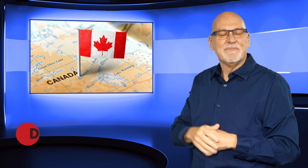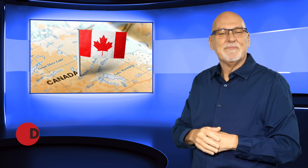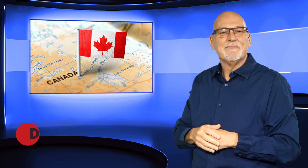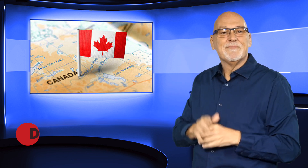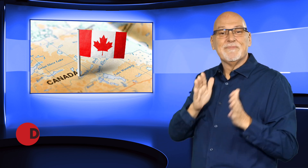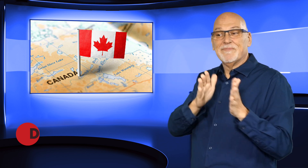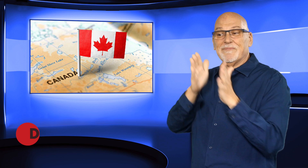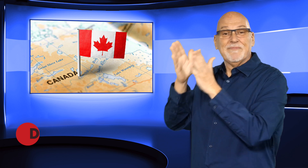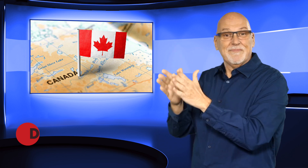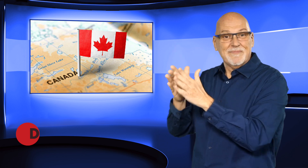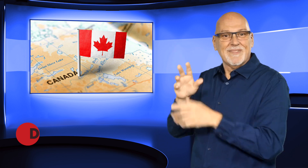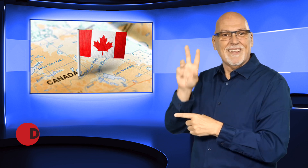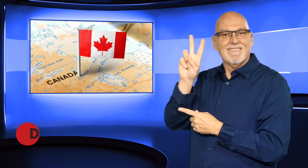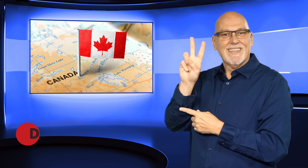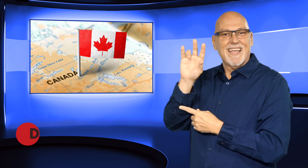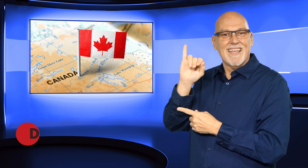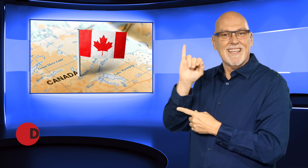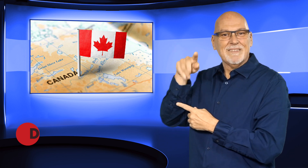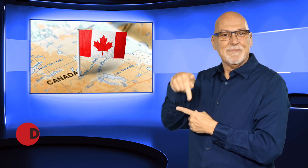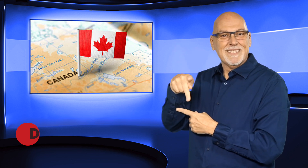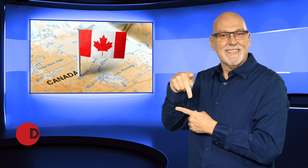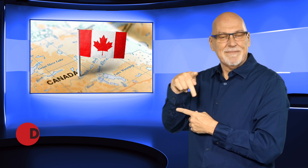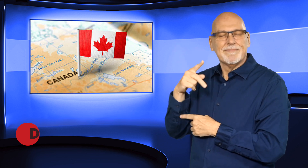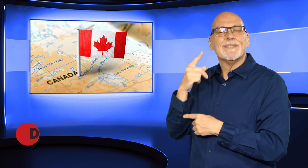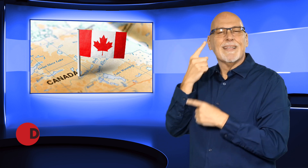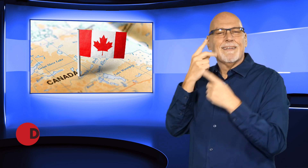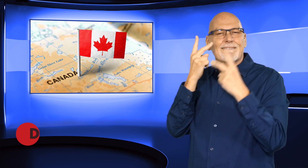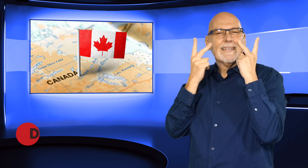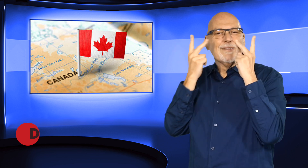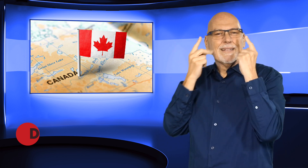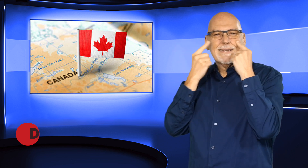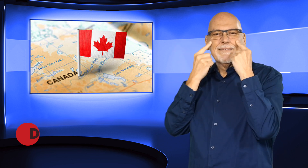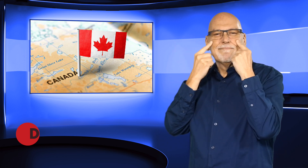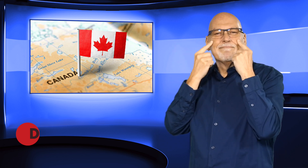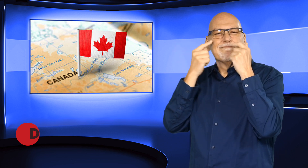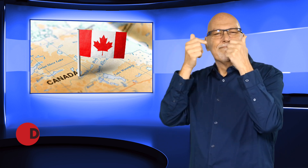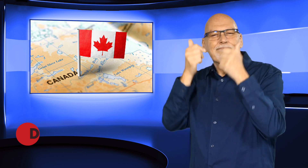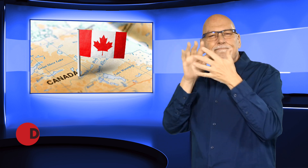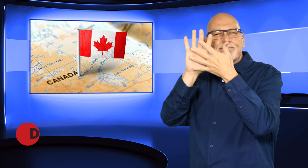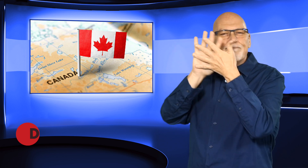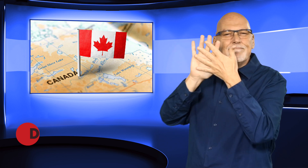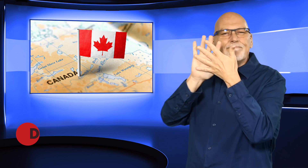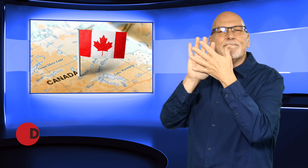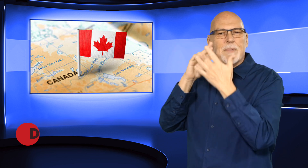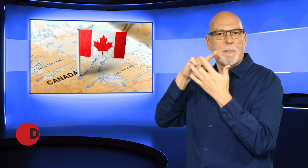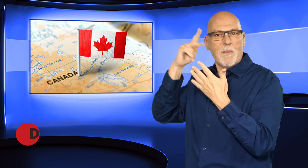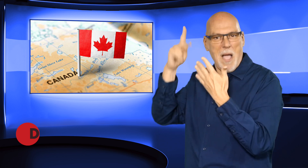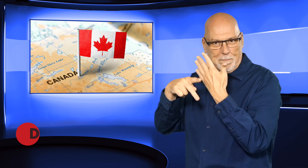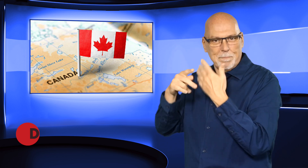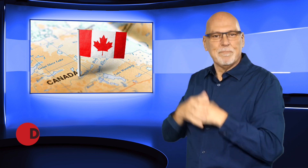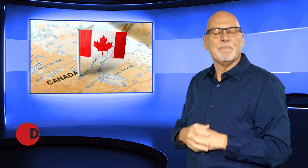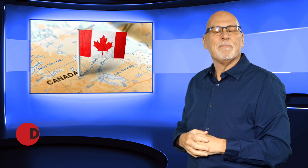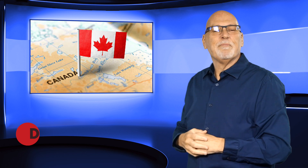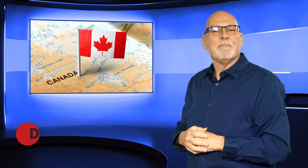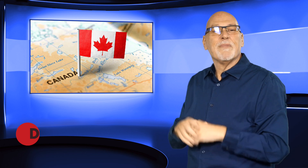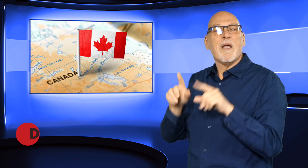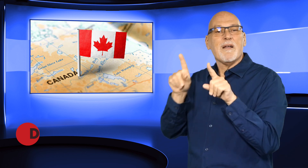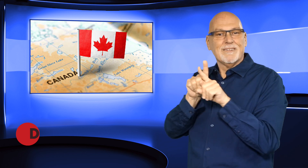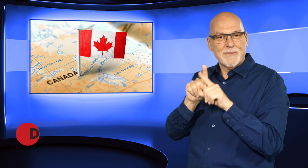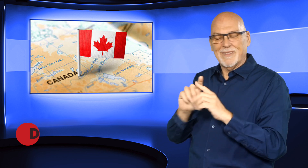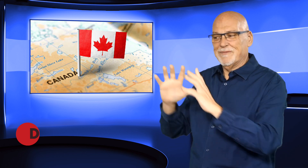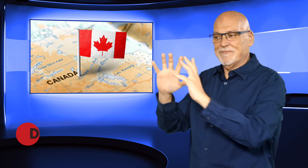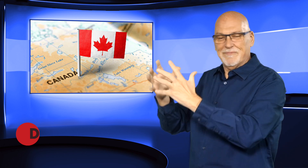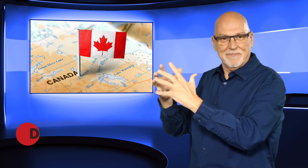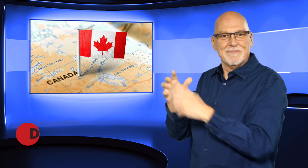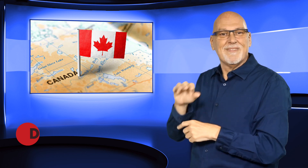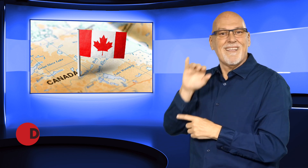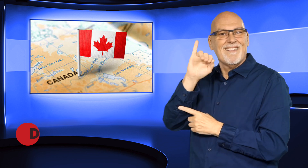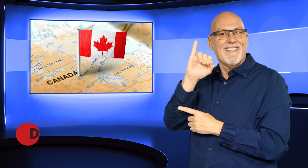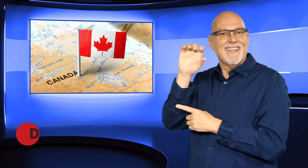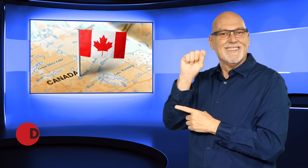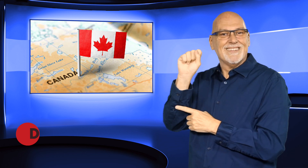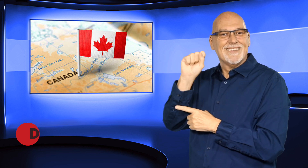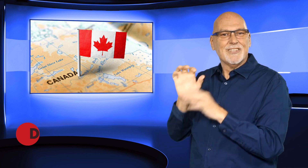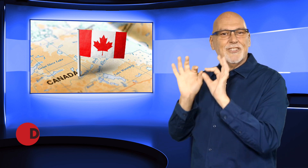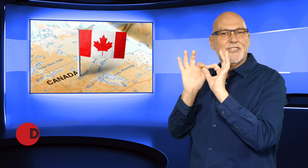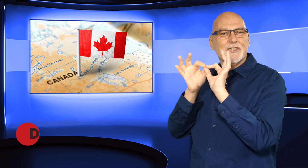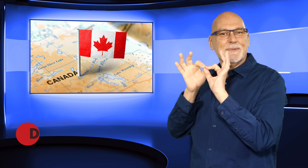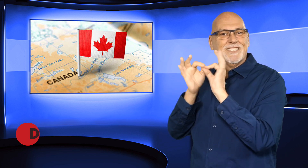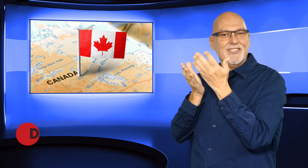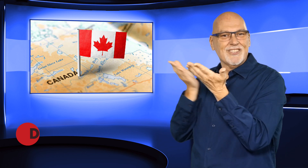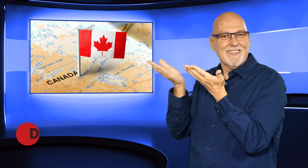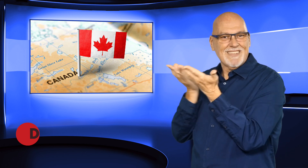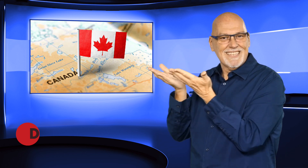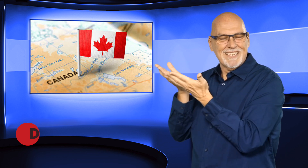Visually Impaired Program (VIP) and Interpreting Services (IS).